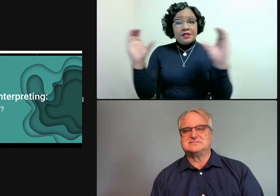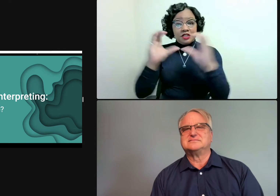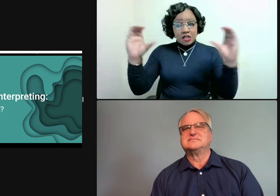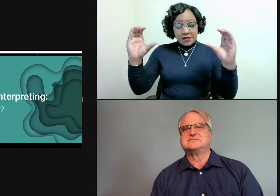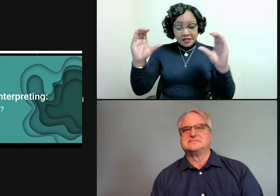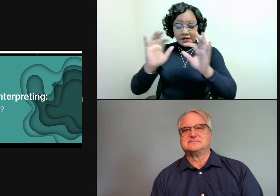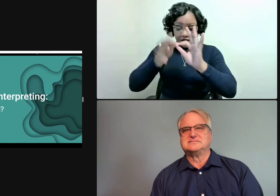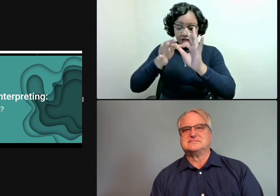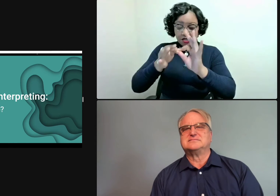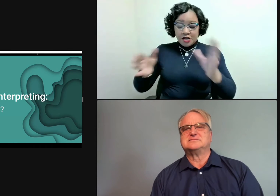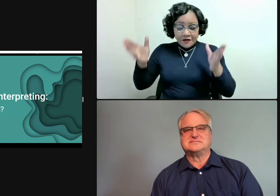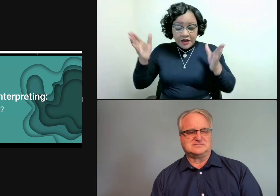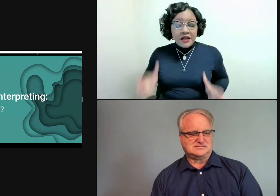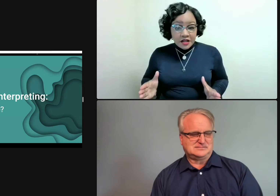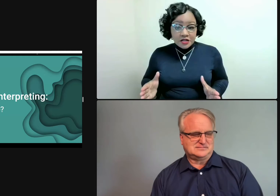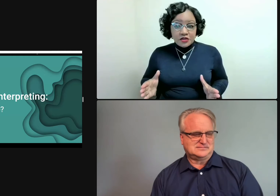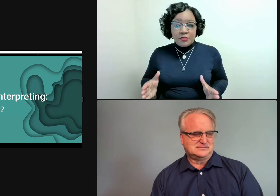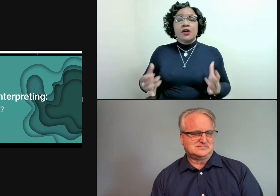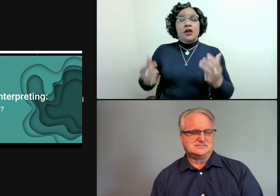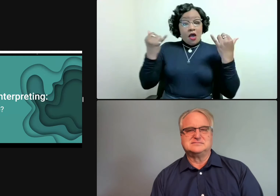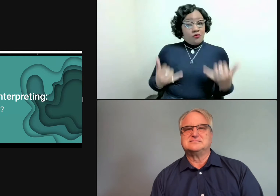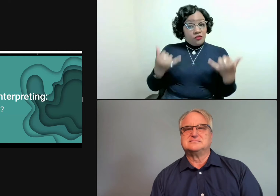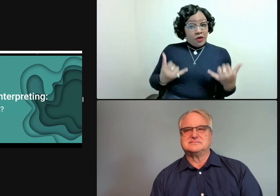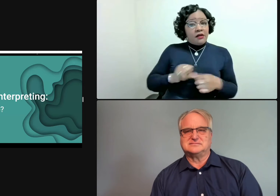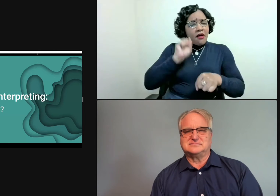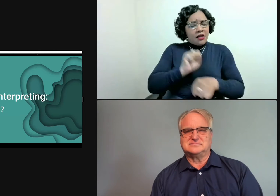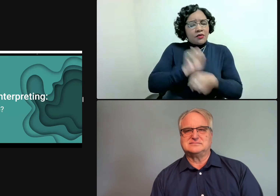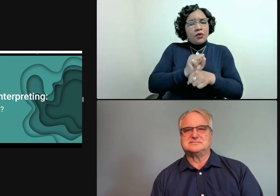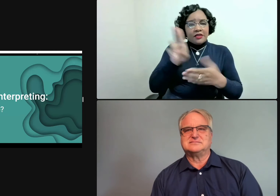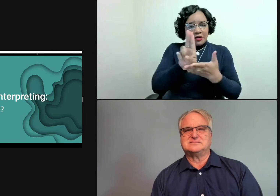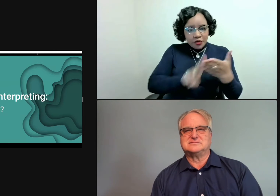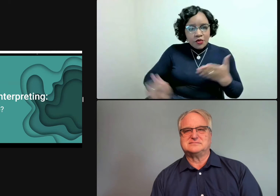I am a hearing-certified interpreter.